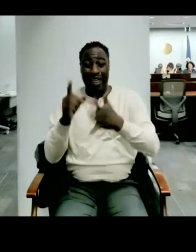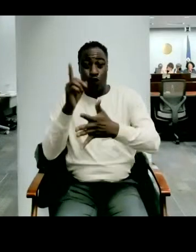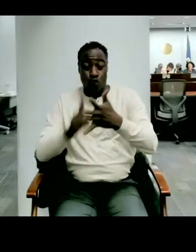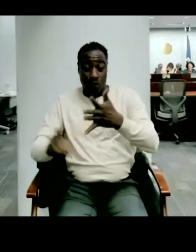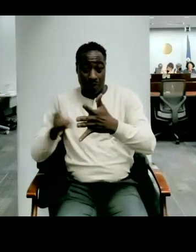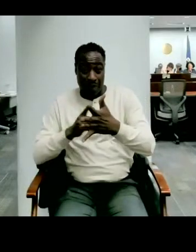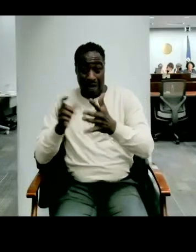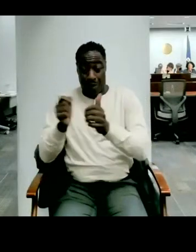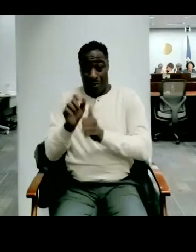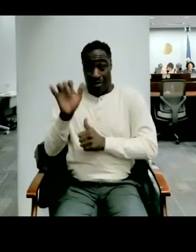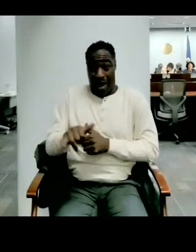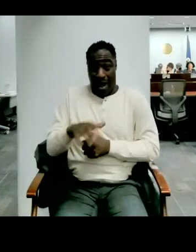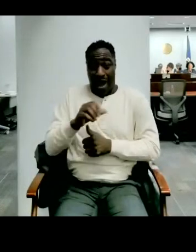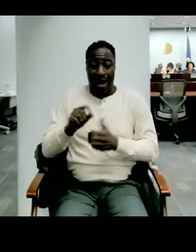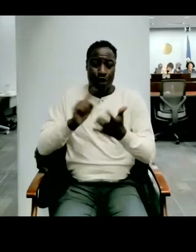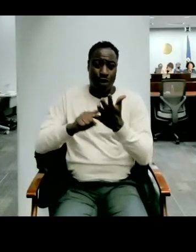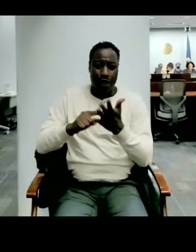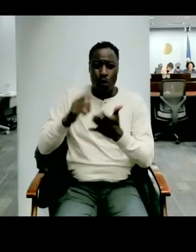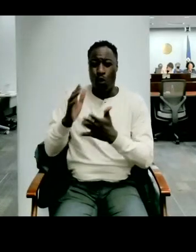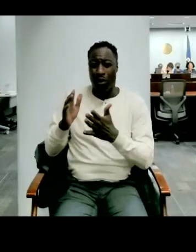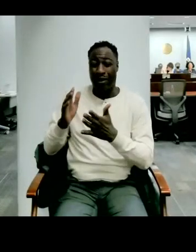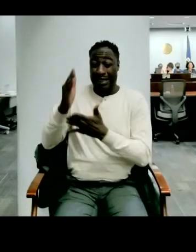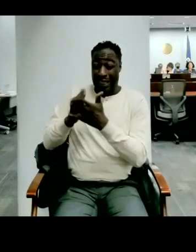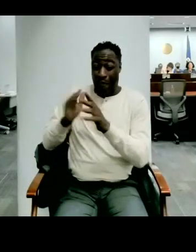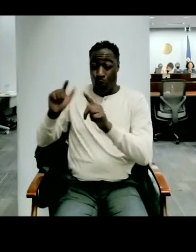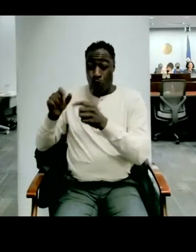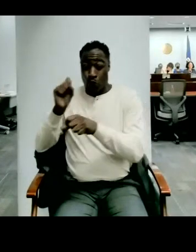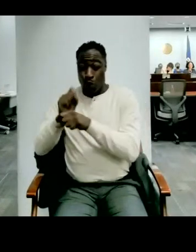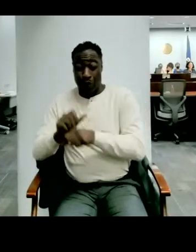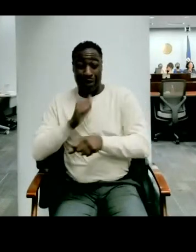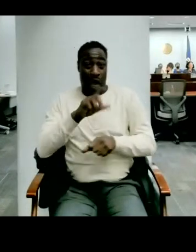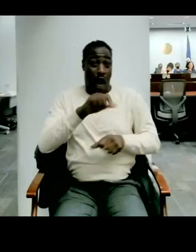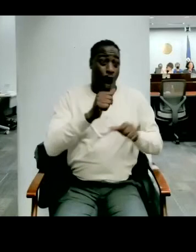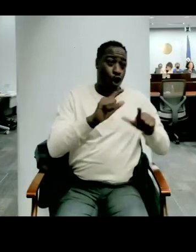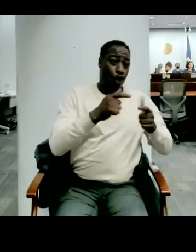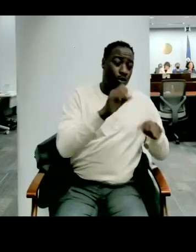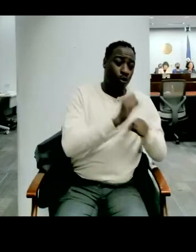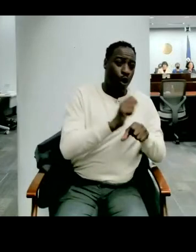checking up on certain groups of workers more than others or collecting reams of data about